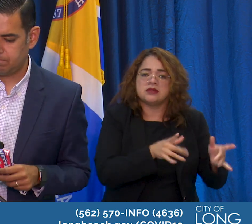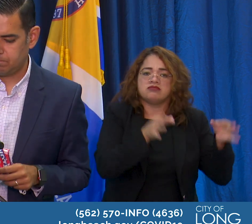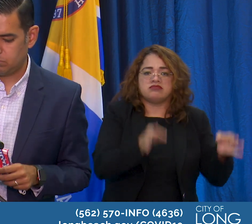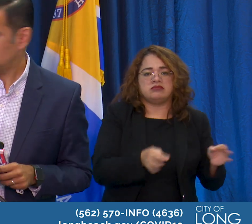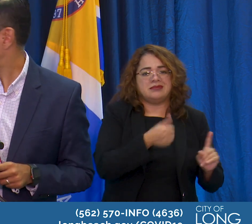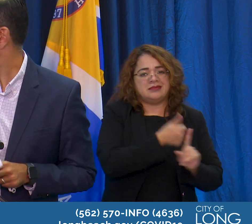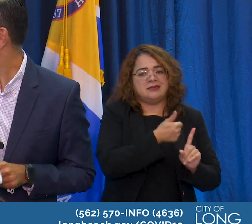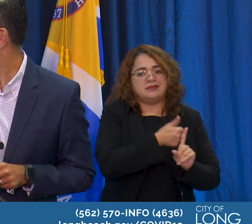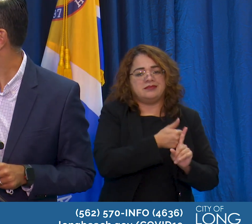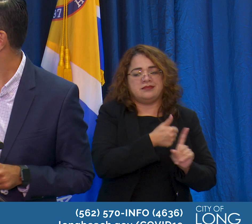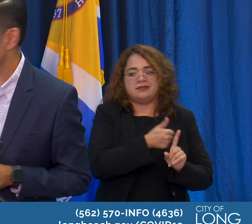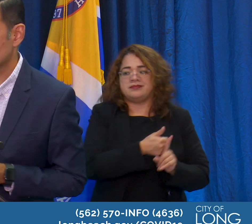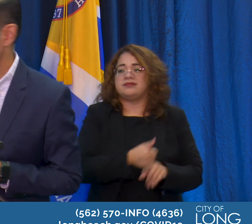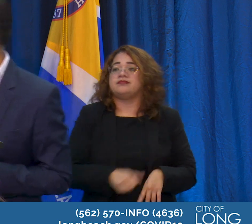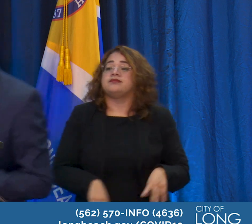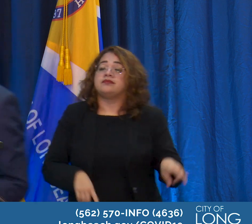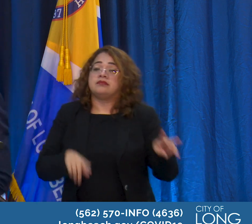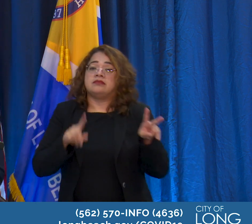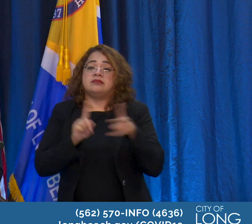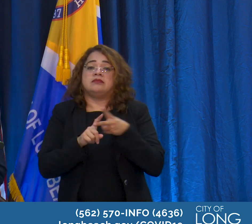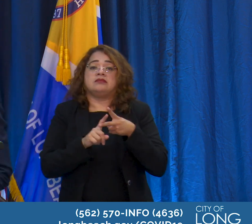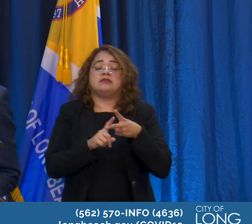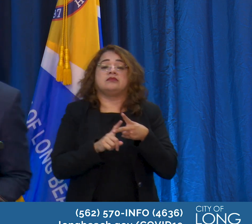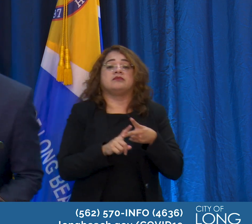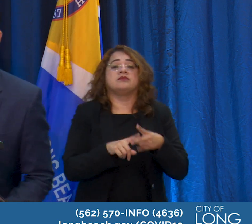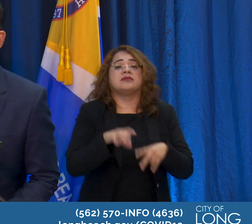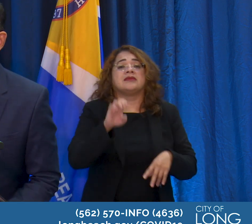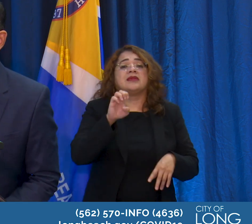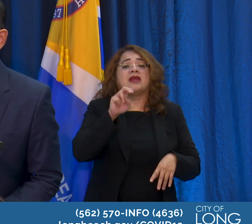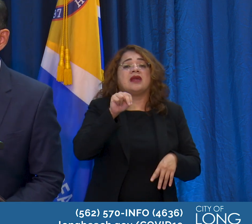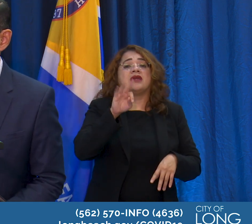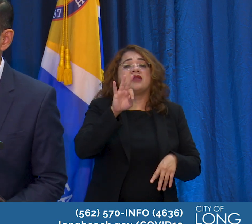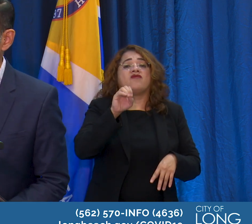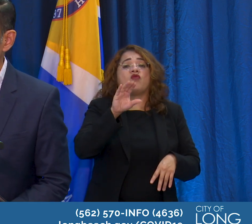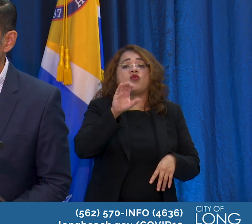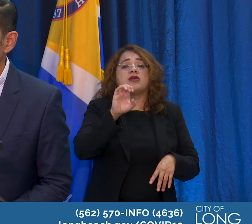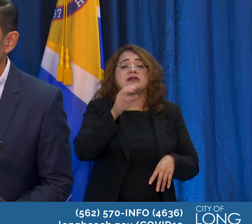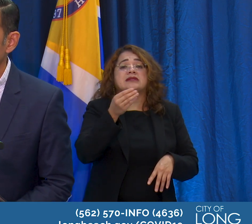Hayley also had another question about enforcement about education over the holiday weekend.